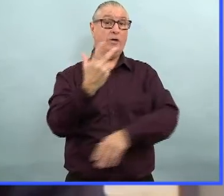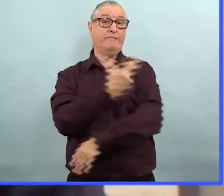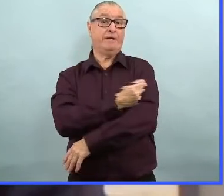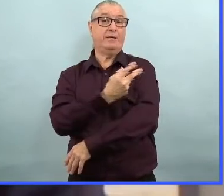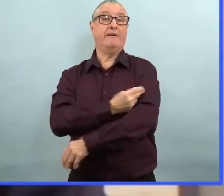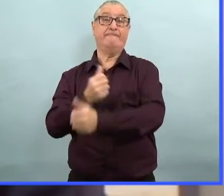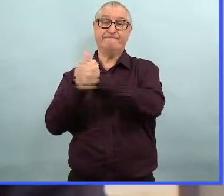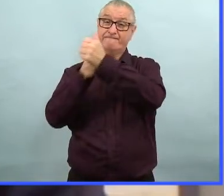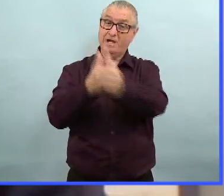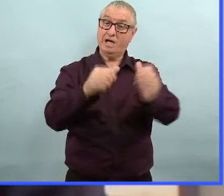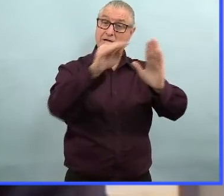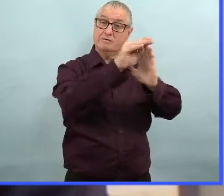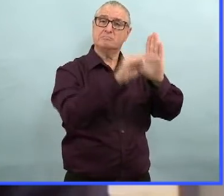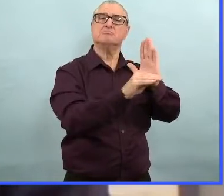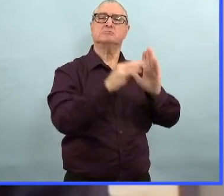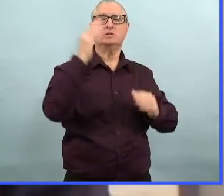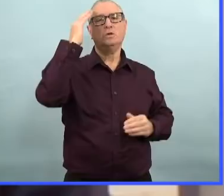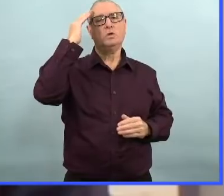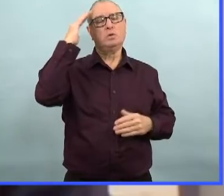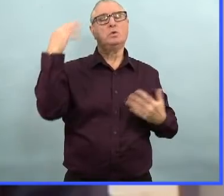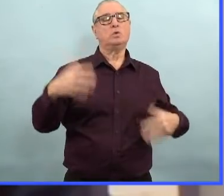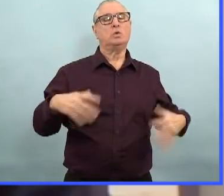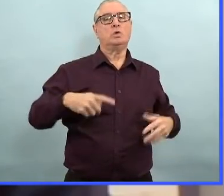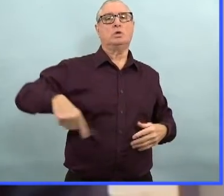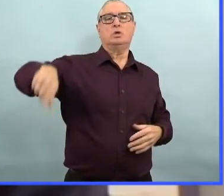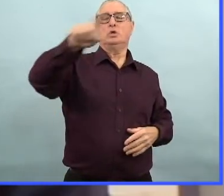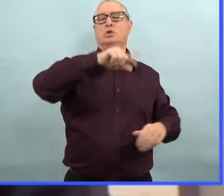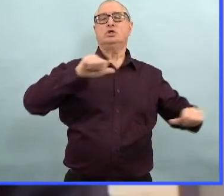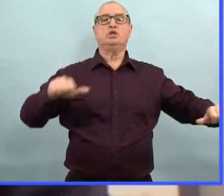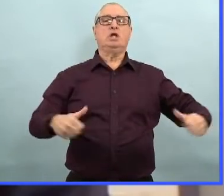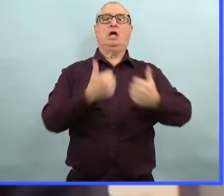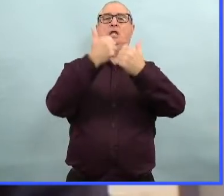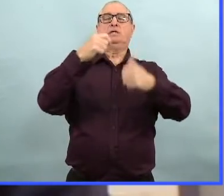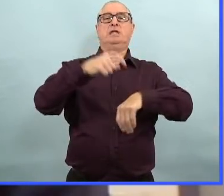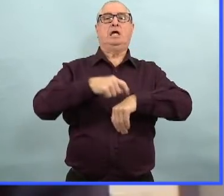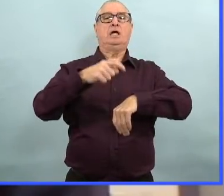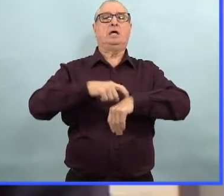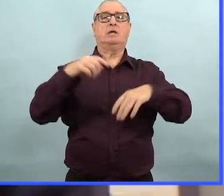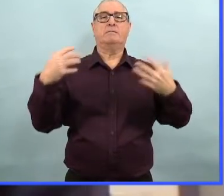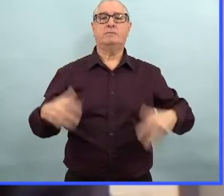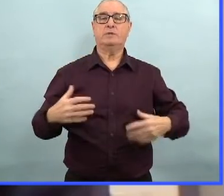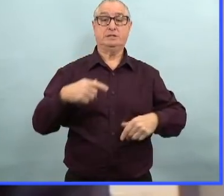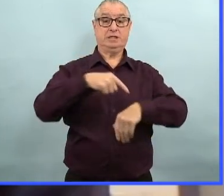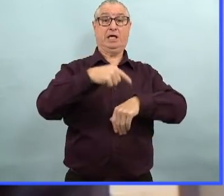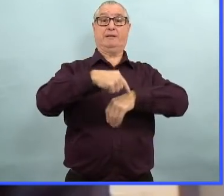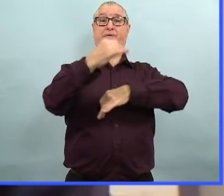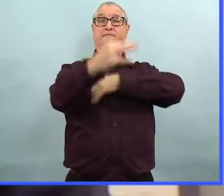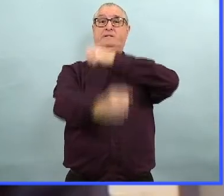again thank you to our health care providers who are again at the front lines of surging